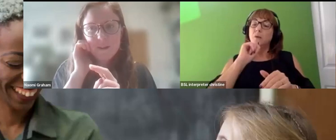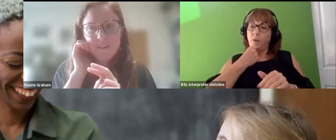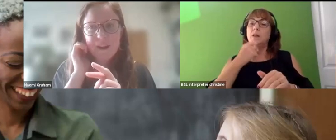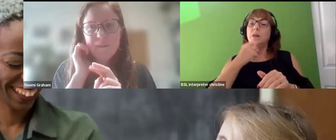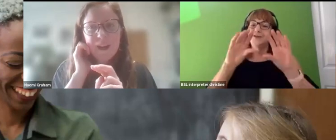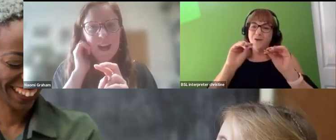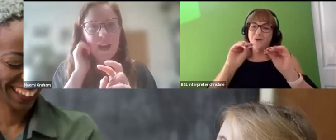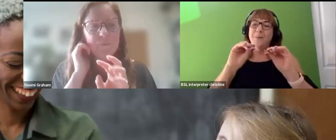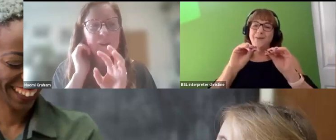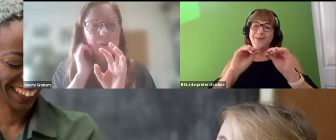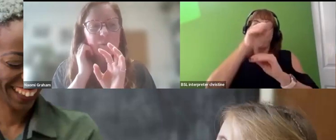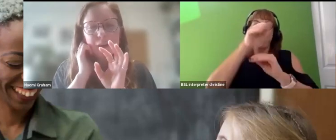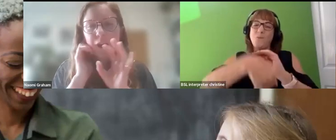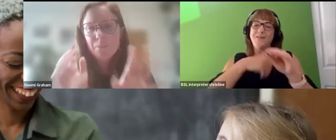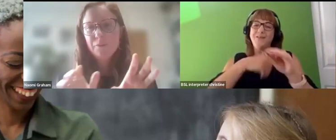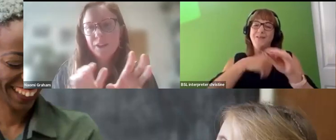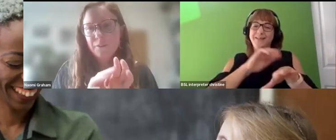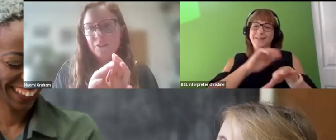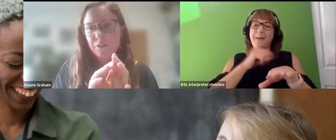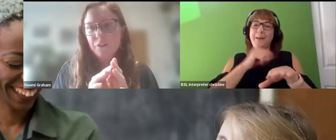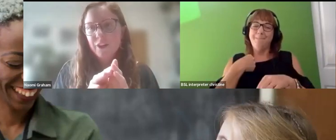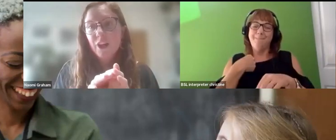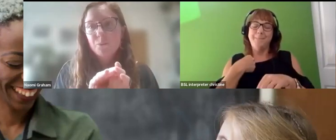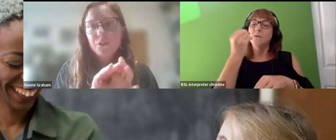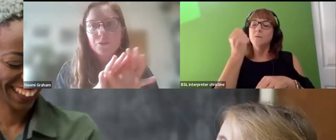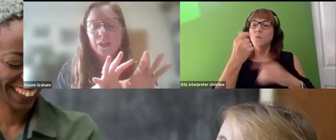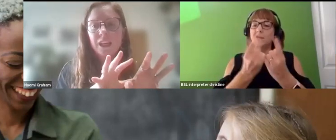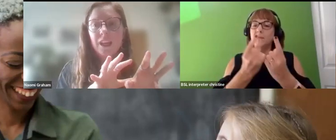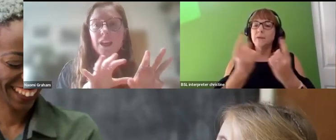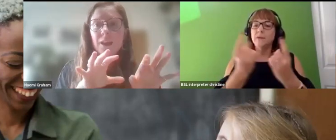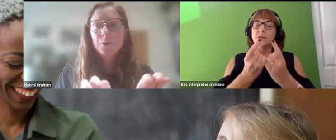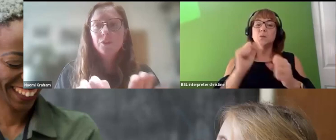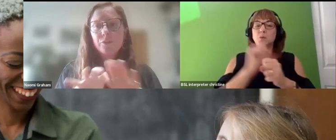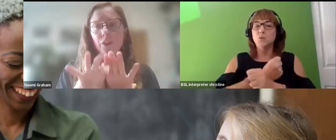over my time, a couple of things that we do at Growing Hope which are really important